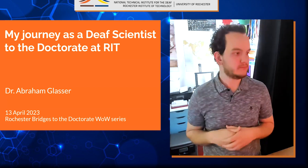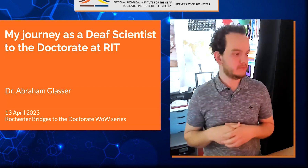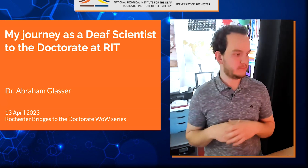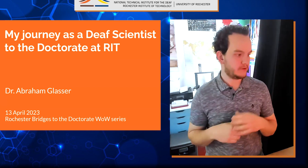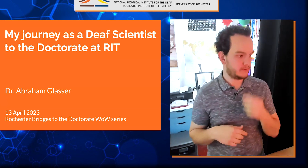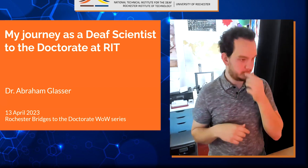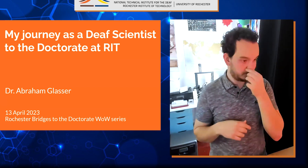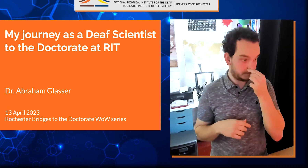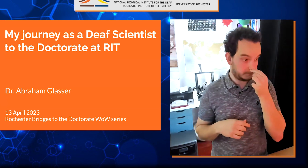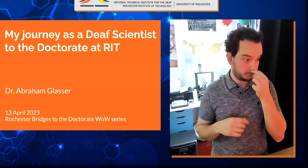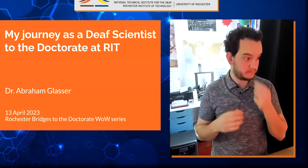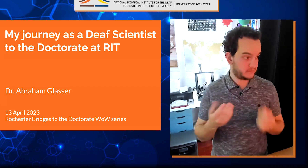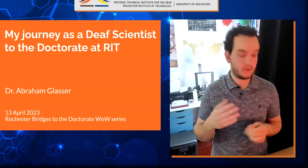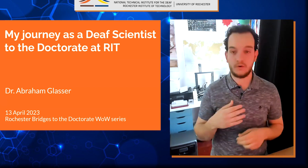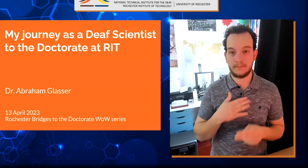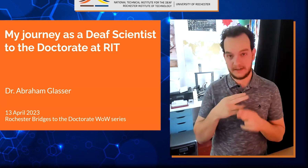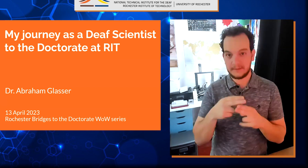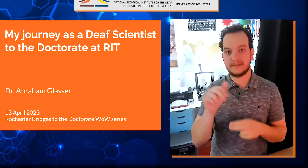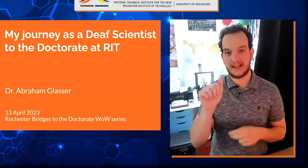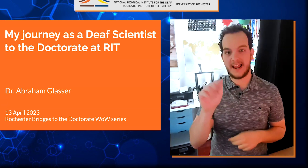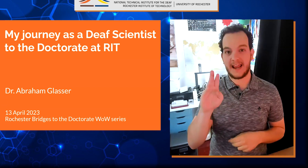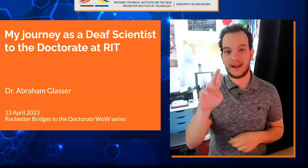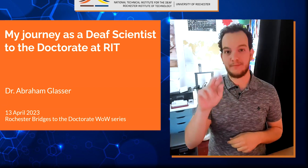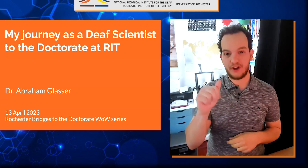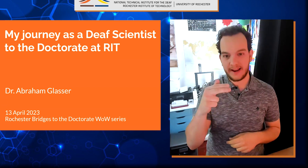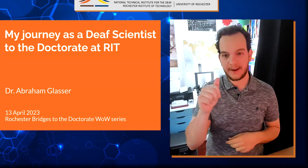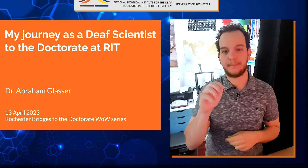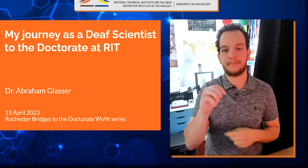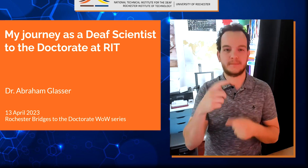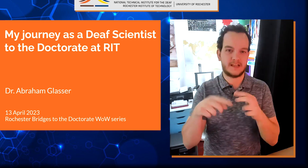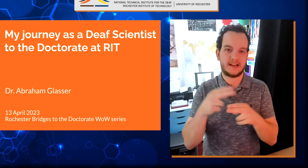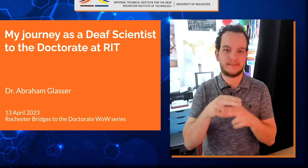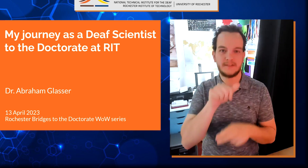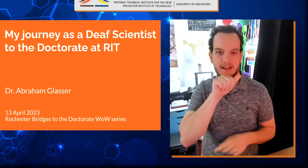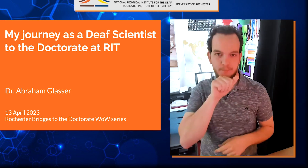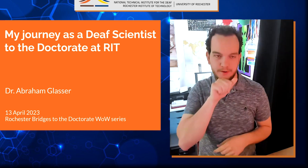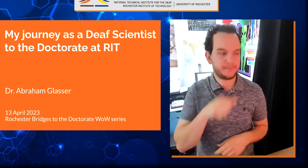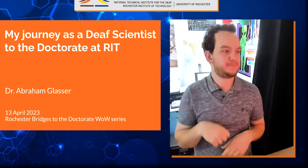I will just present and then answer the questions at the end.